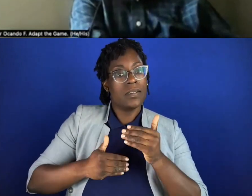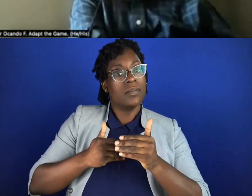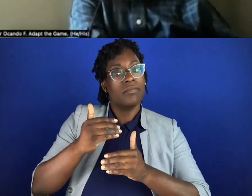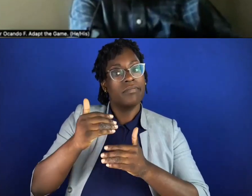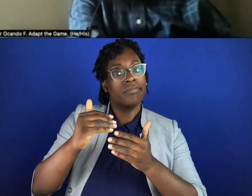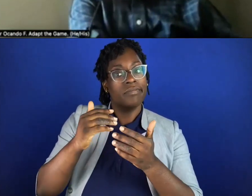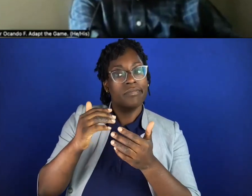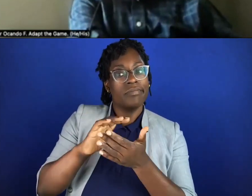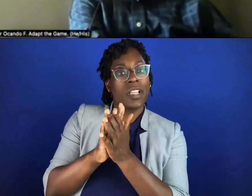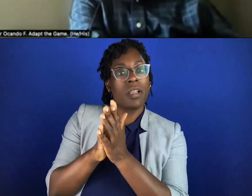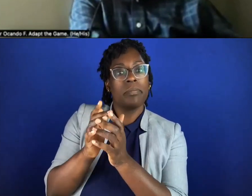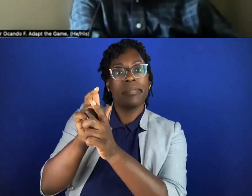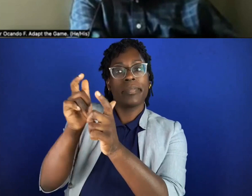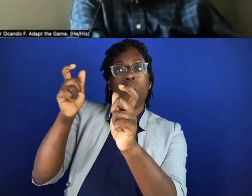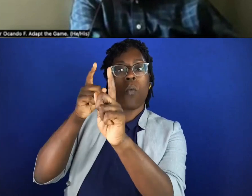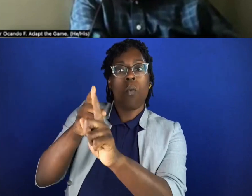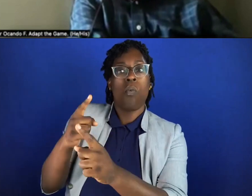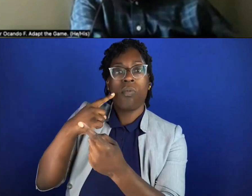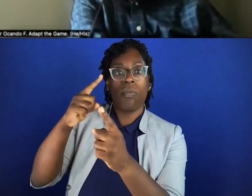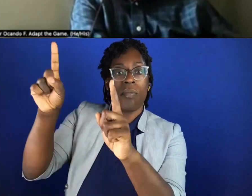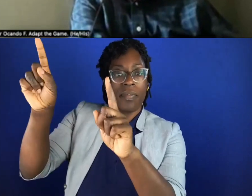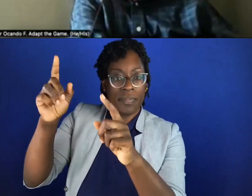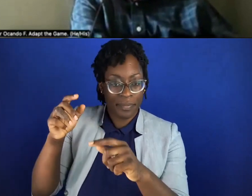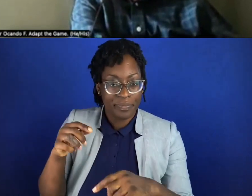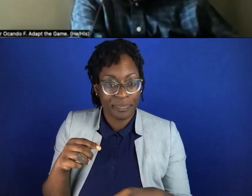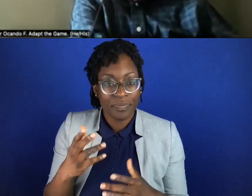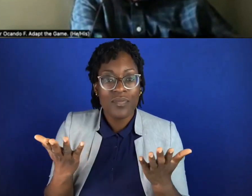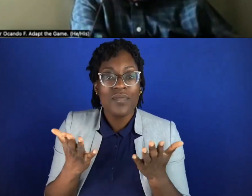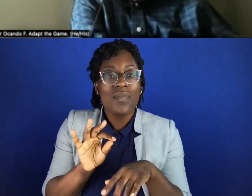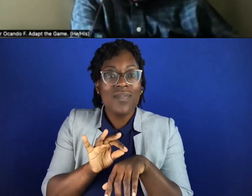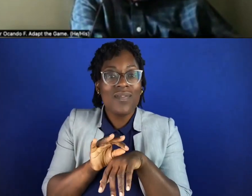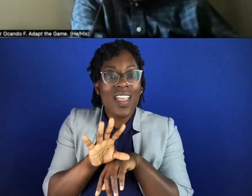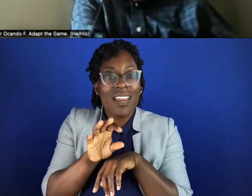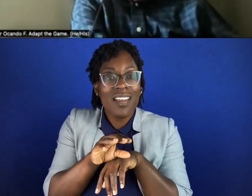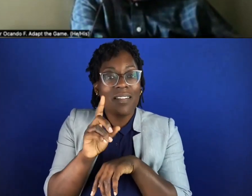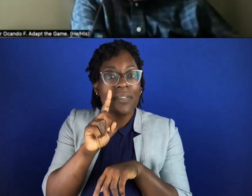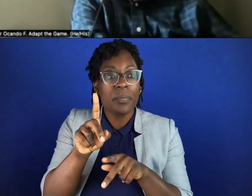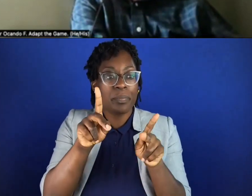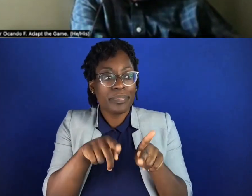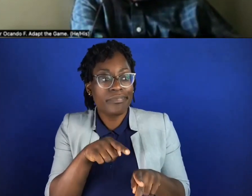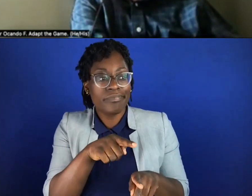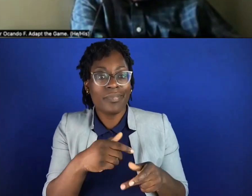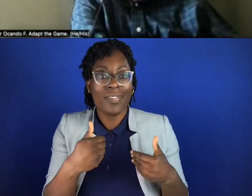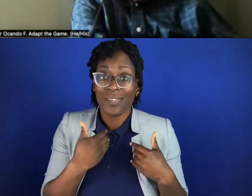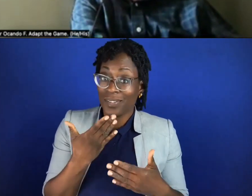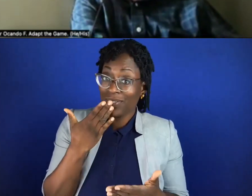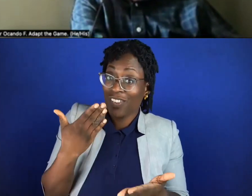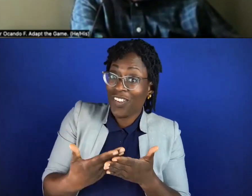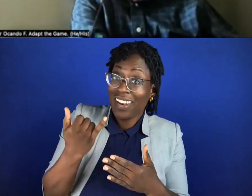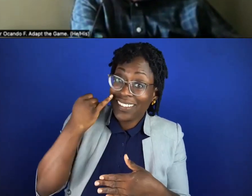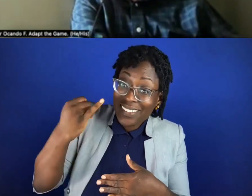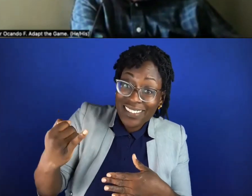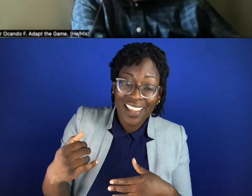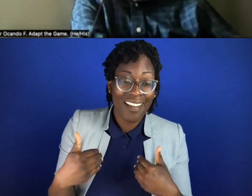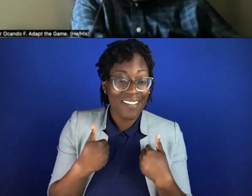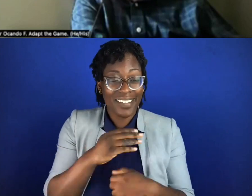do you have to someone who has such a good idea, and they have the energy and passion